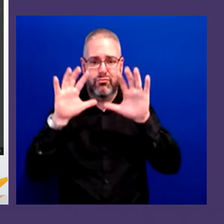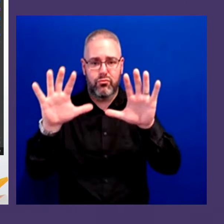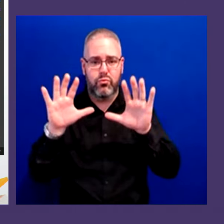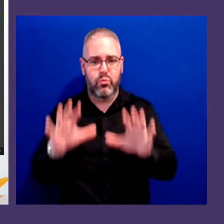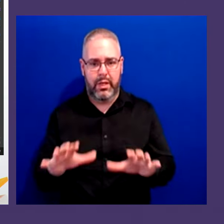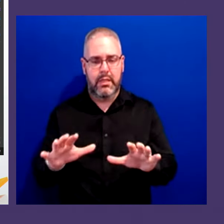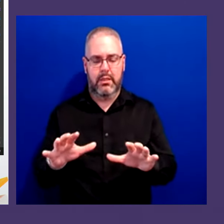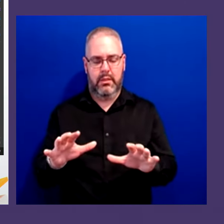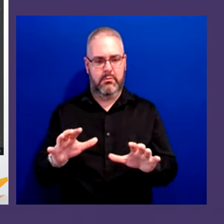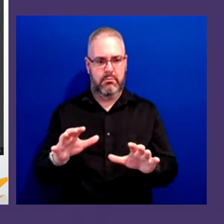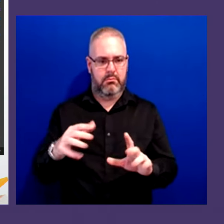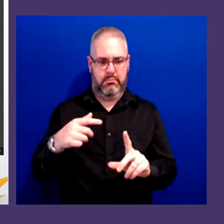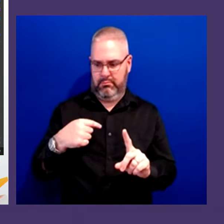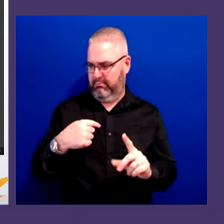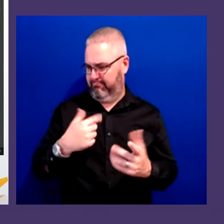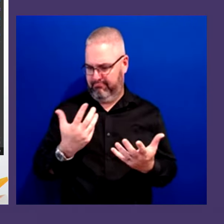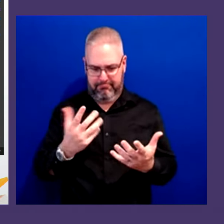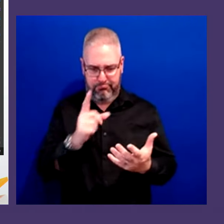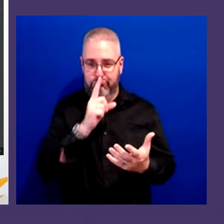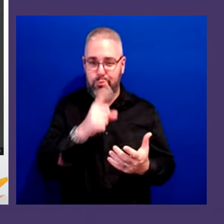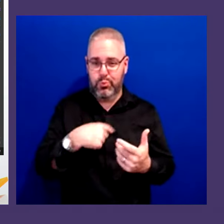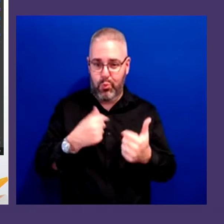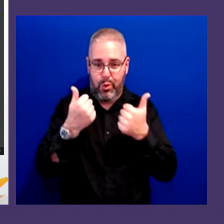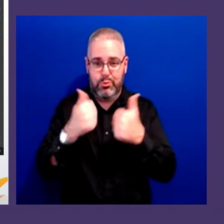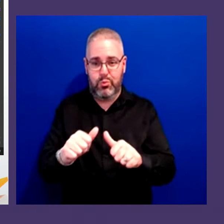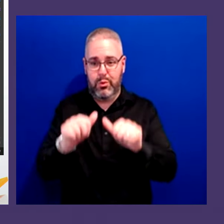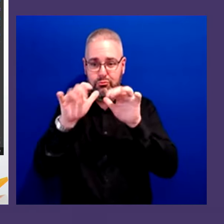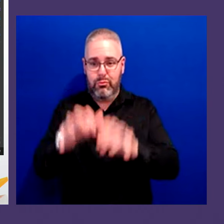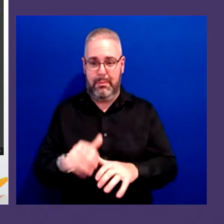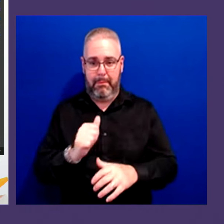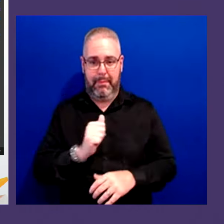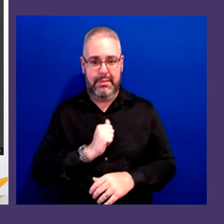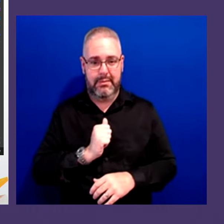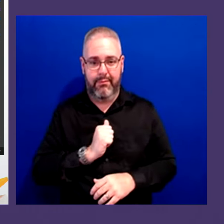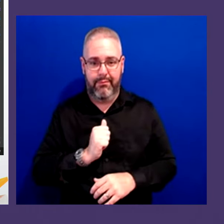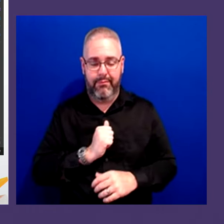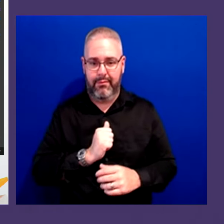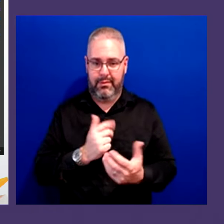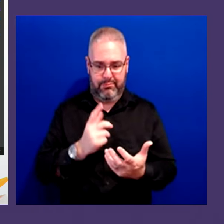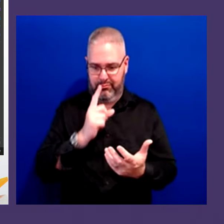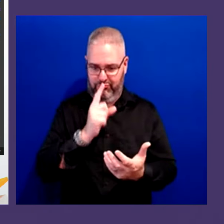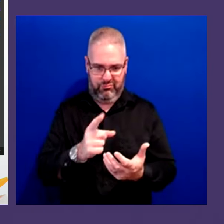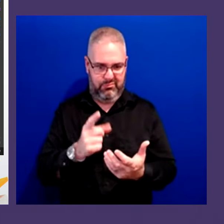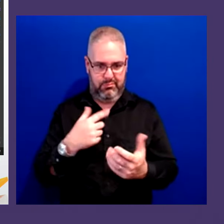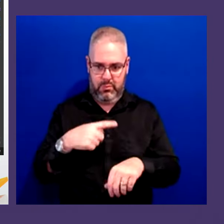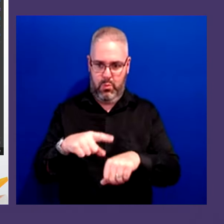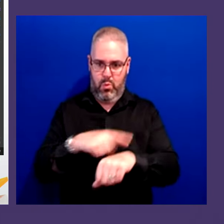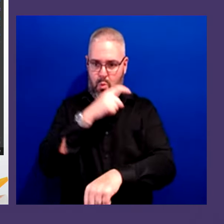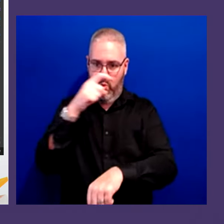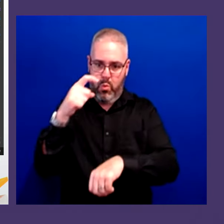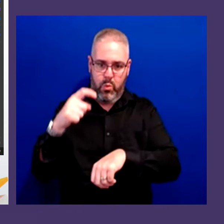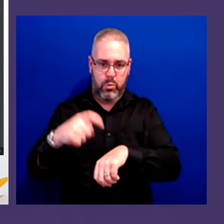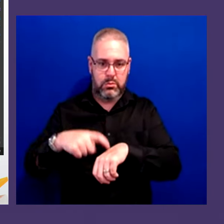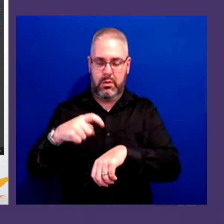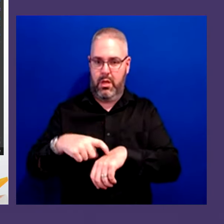I tried to write this myself and I spent a really long time doing it and this was able to do it for me